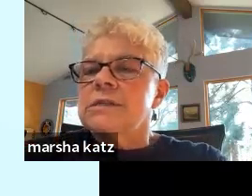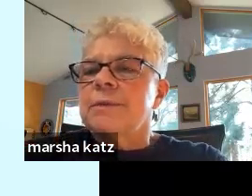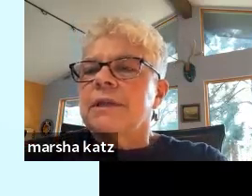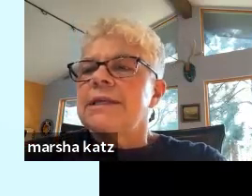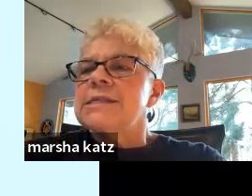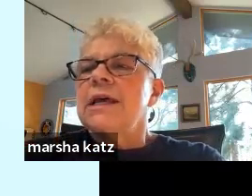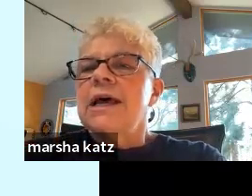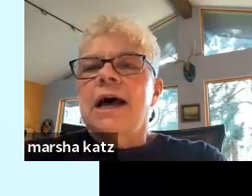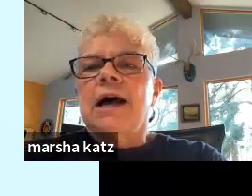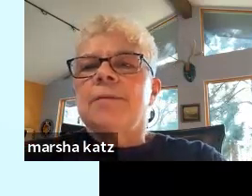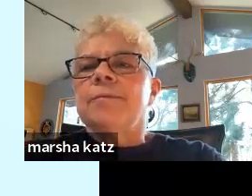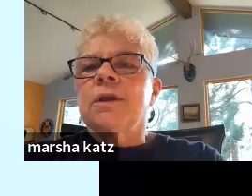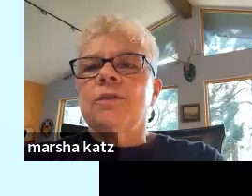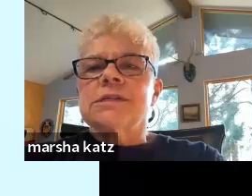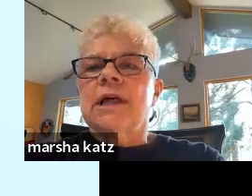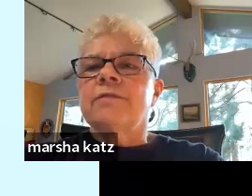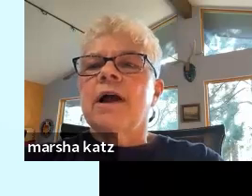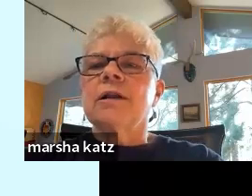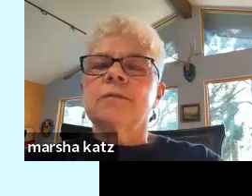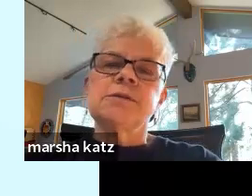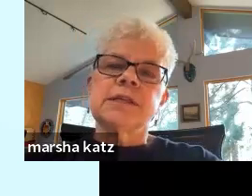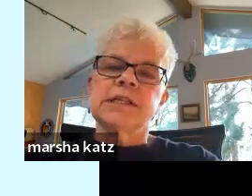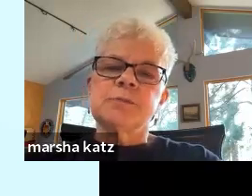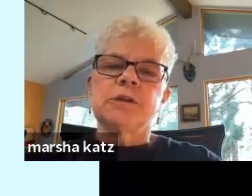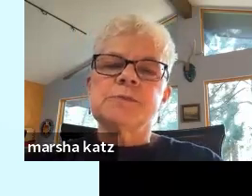are so many things. There are both actors that have disabilities, but